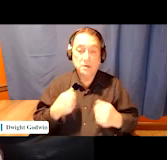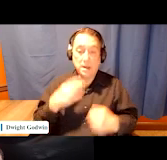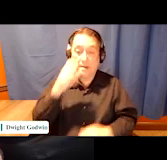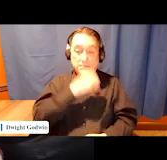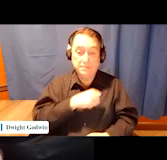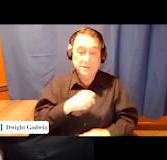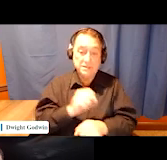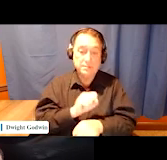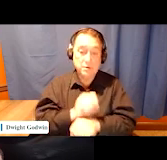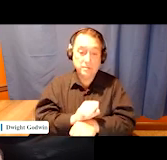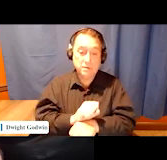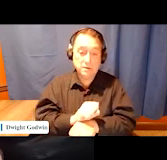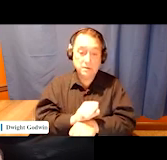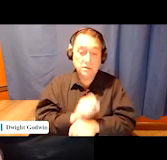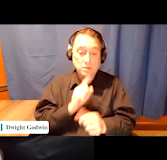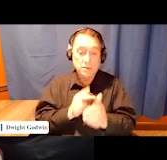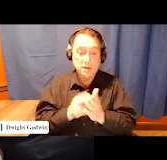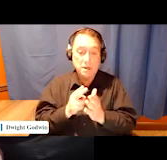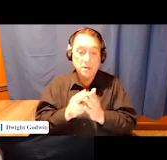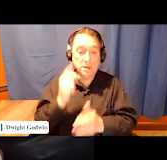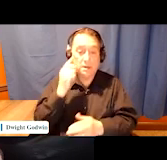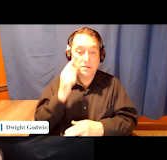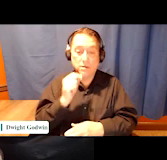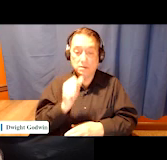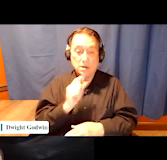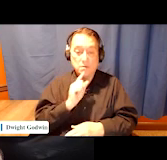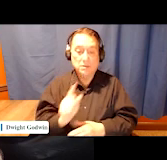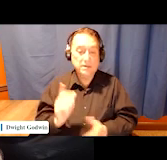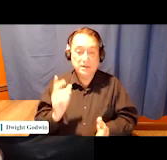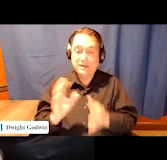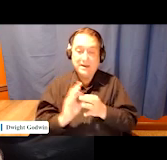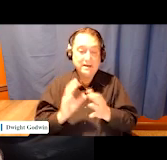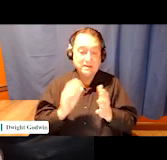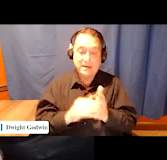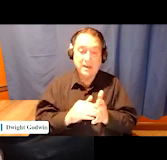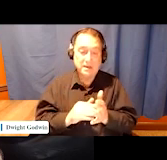I honestly thought that he was not gonna reengage since a lot of his basic needs were met.